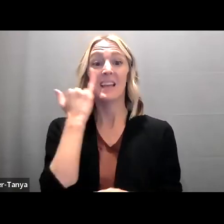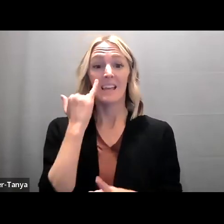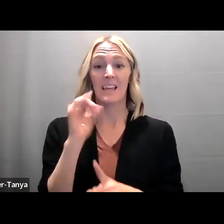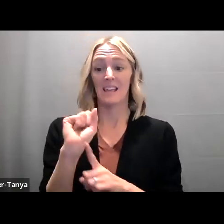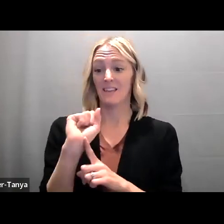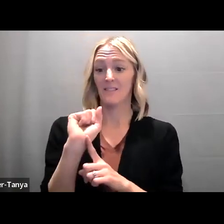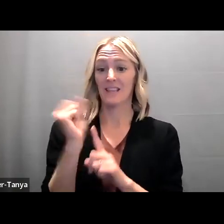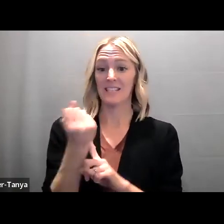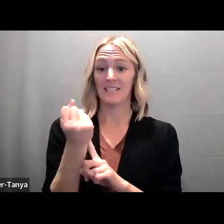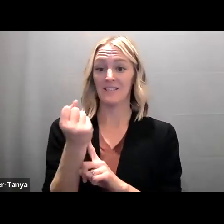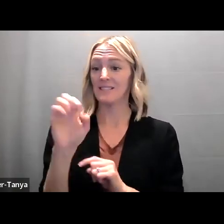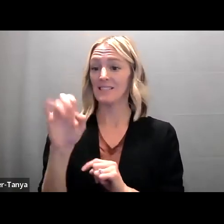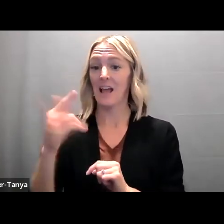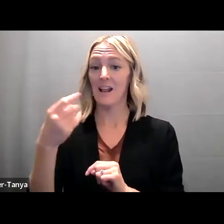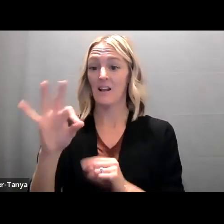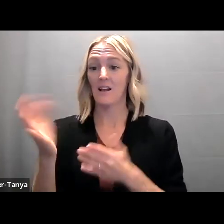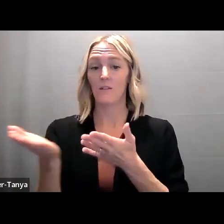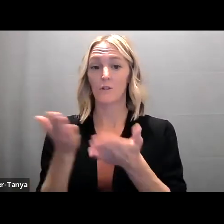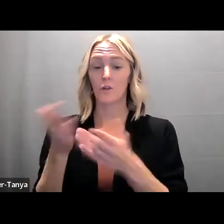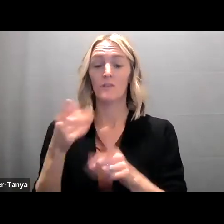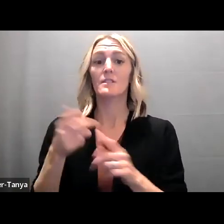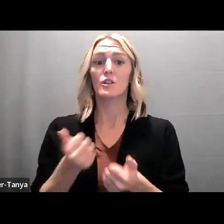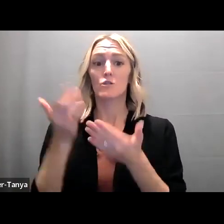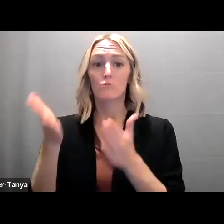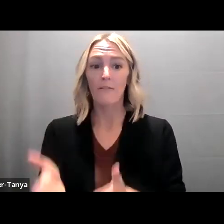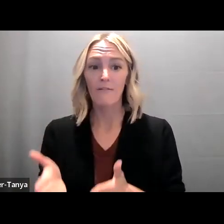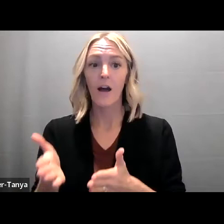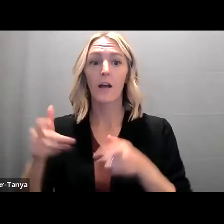owned or controlled. And those are requirements are here.